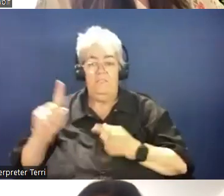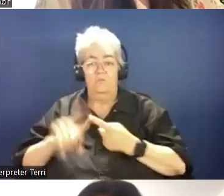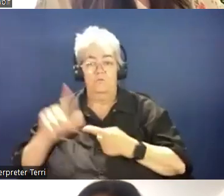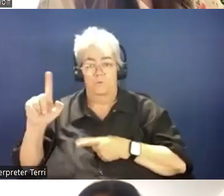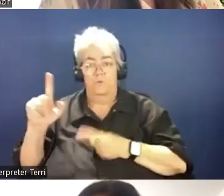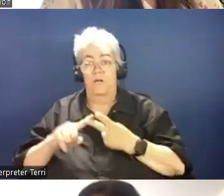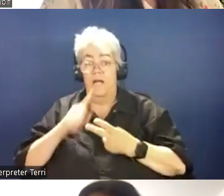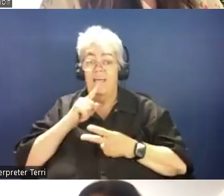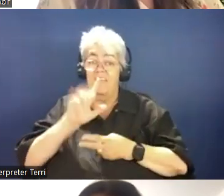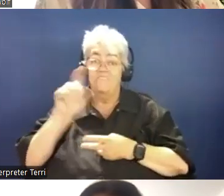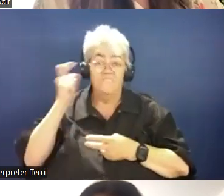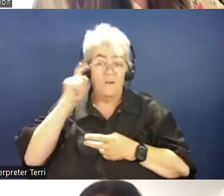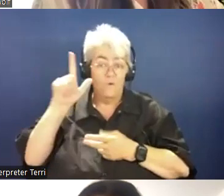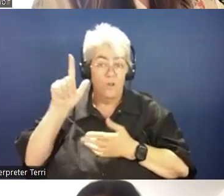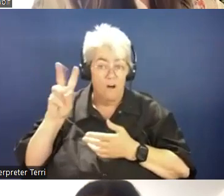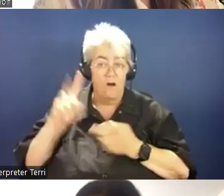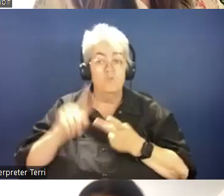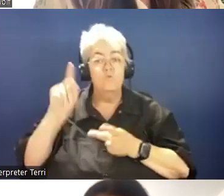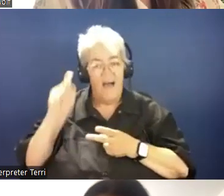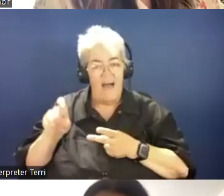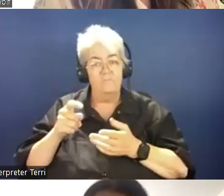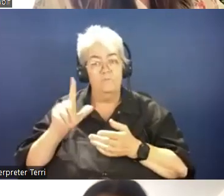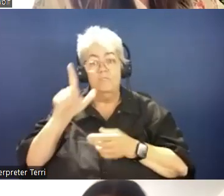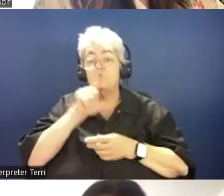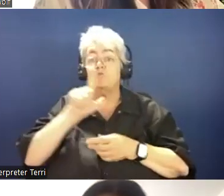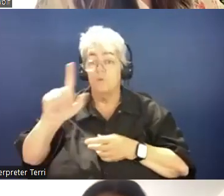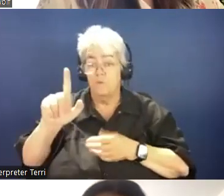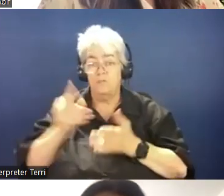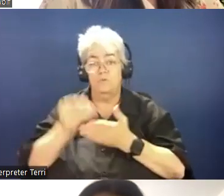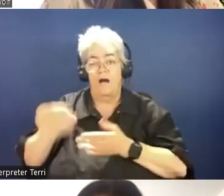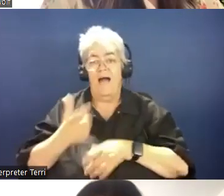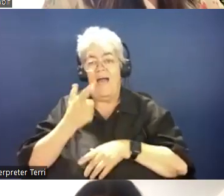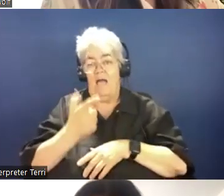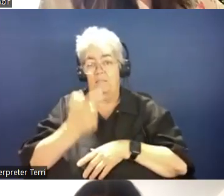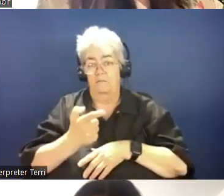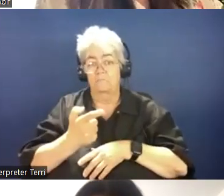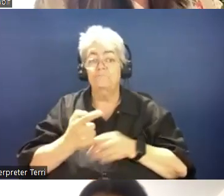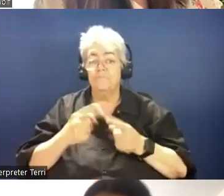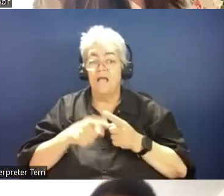handgun until you are 21. And this would increase that for a long gun as well.